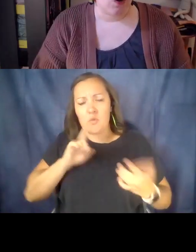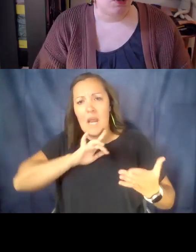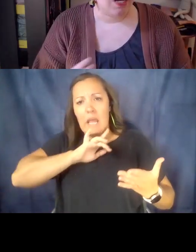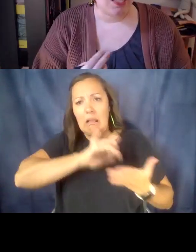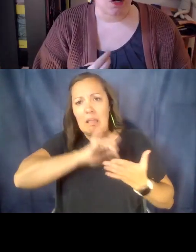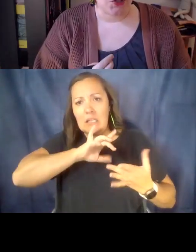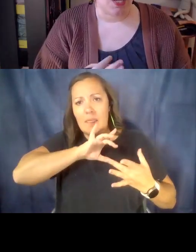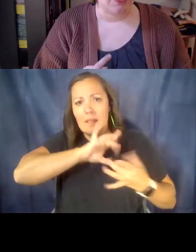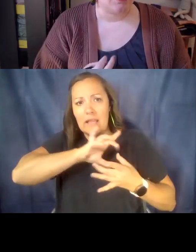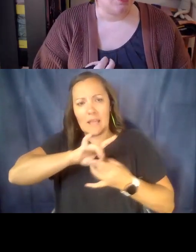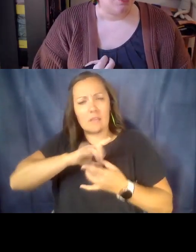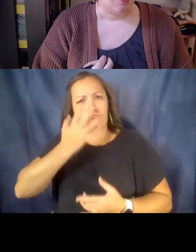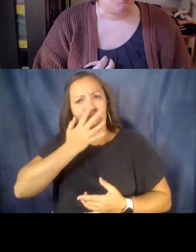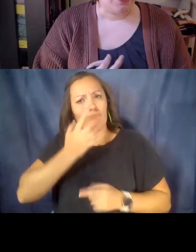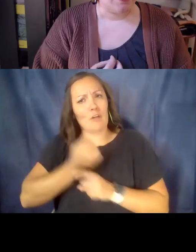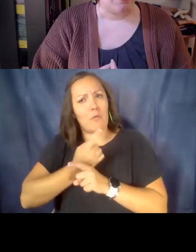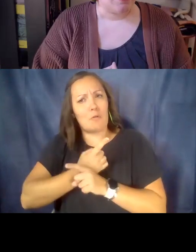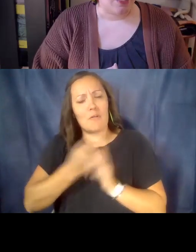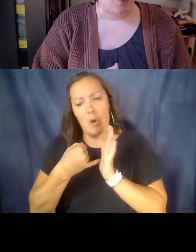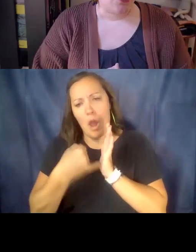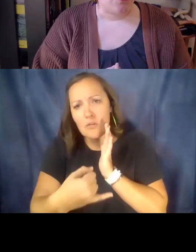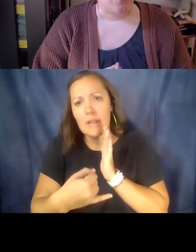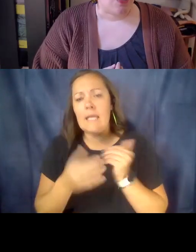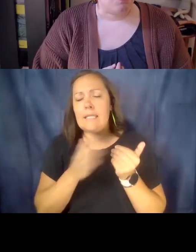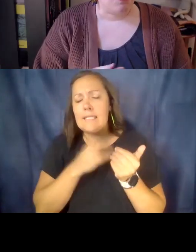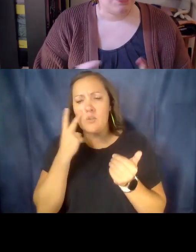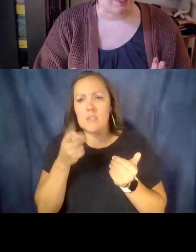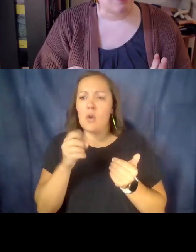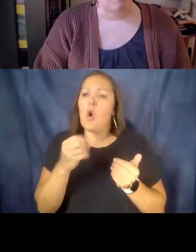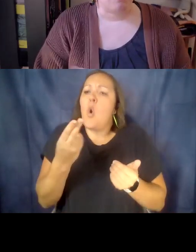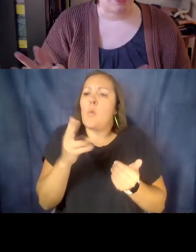perfectly normal links, they are underlined and easy to distinguish from static stuff and